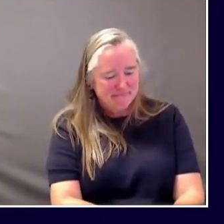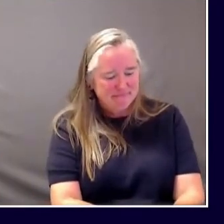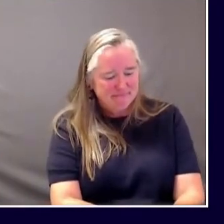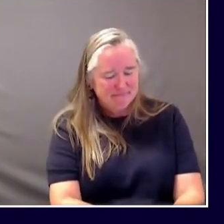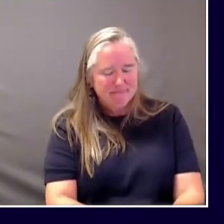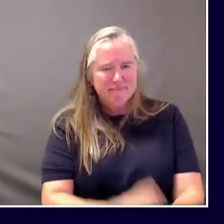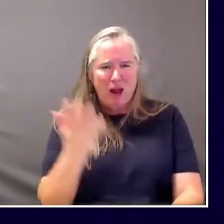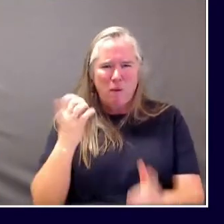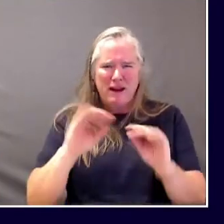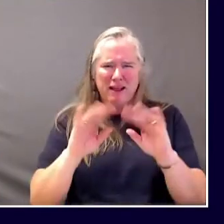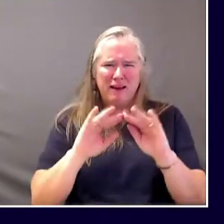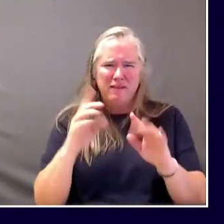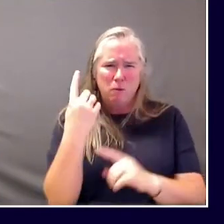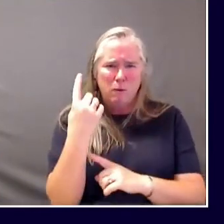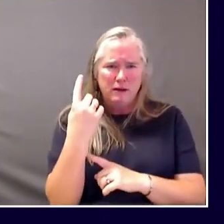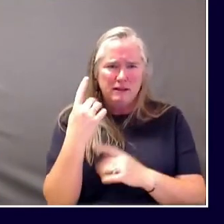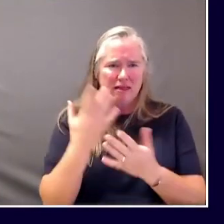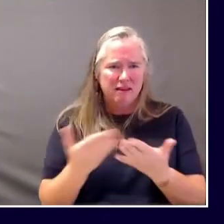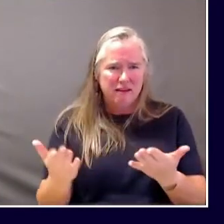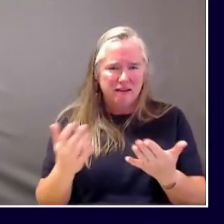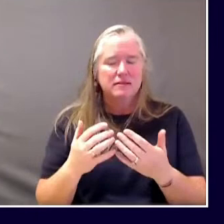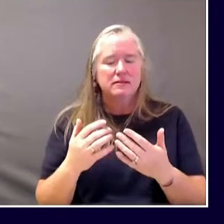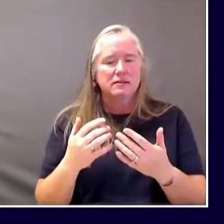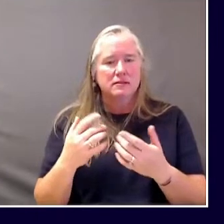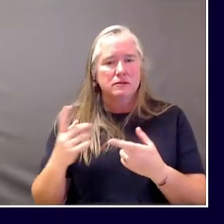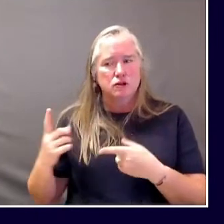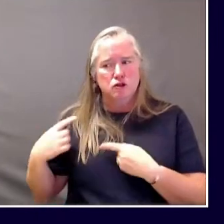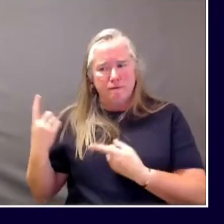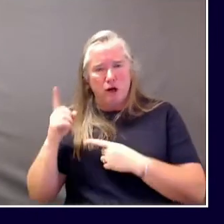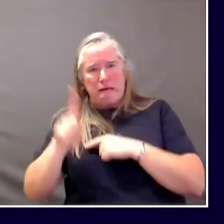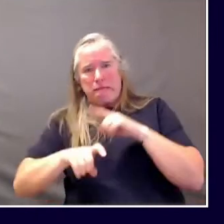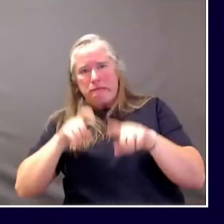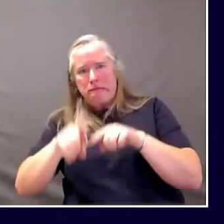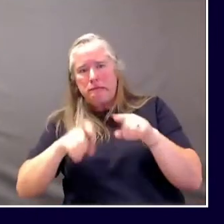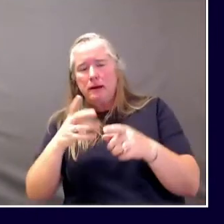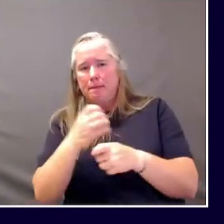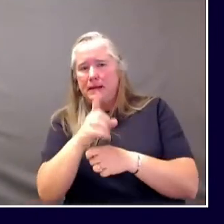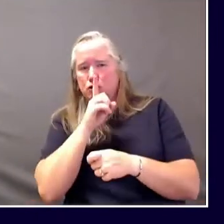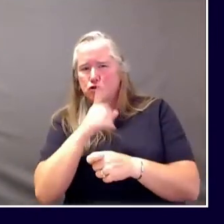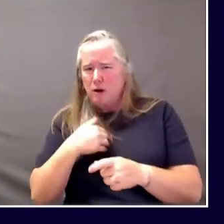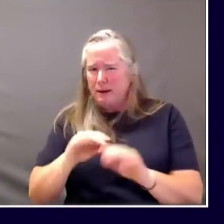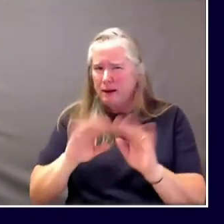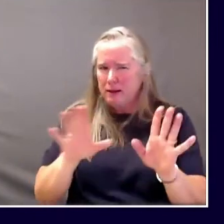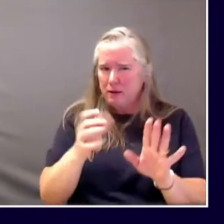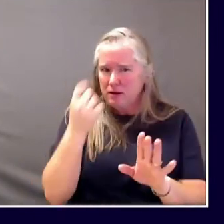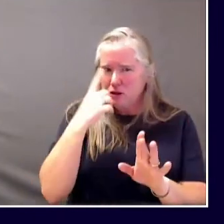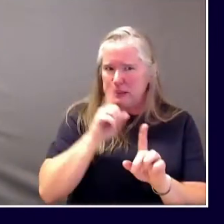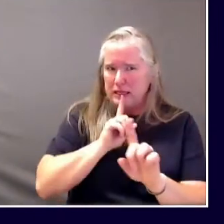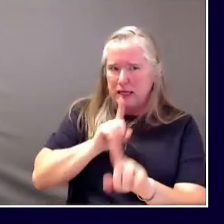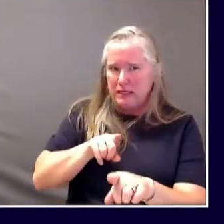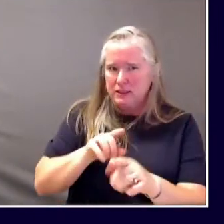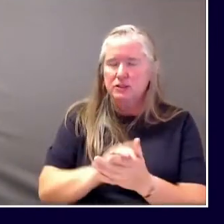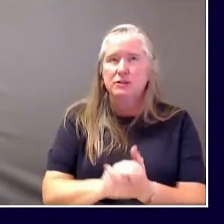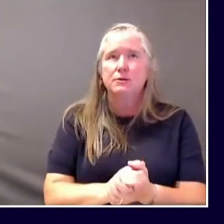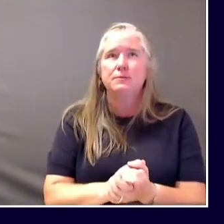clear because we obviously we got some questions I just wanna